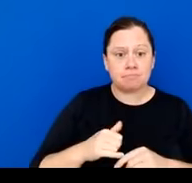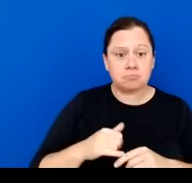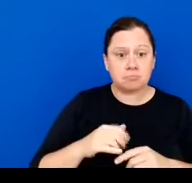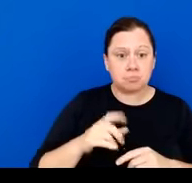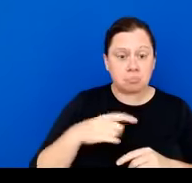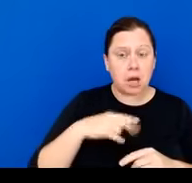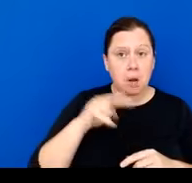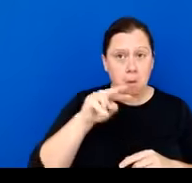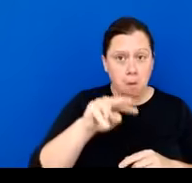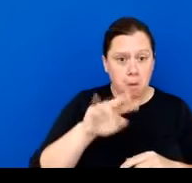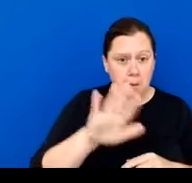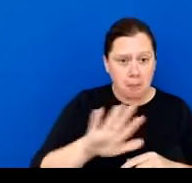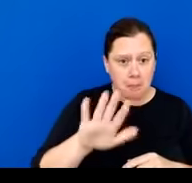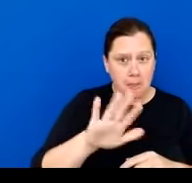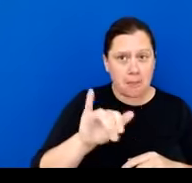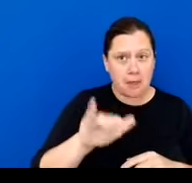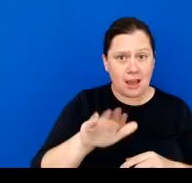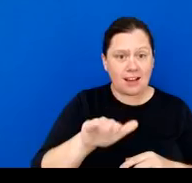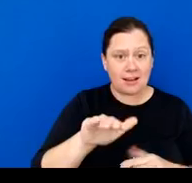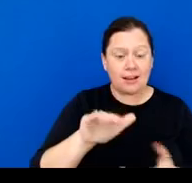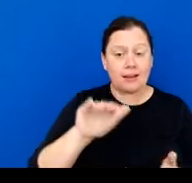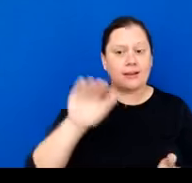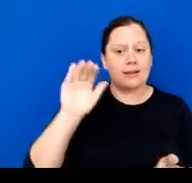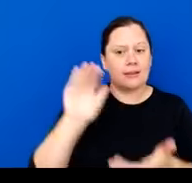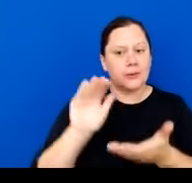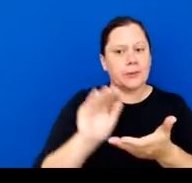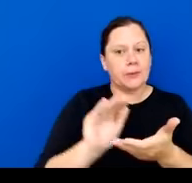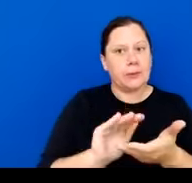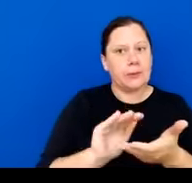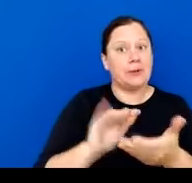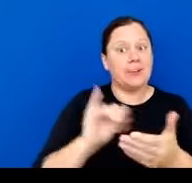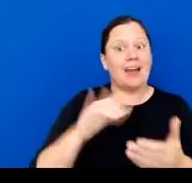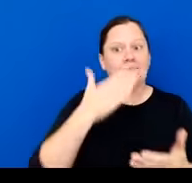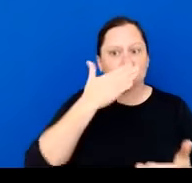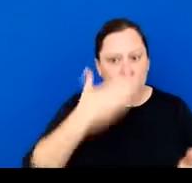good that's a good thing for us the wind's going to come in tomorrow on